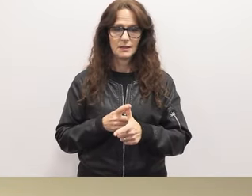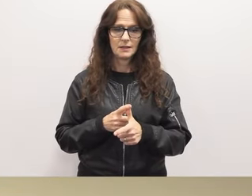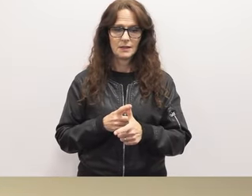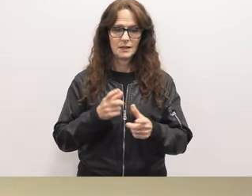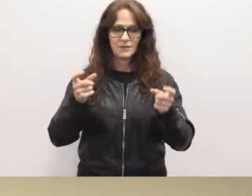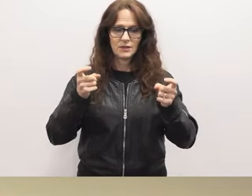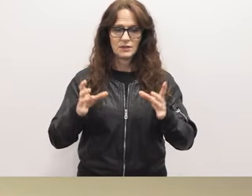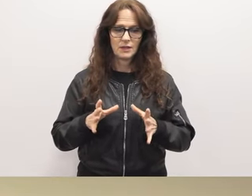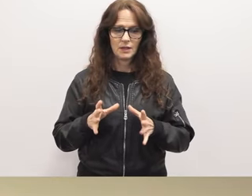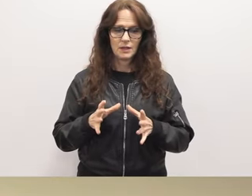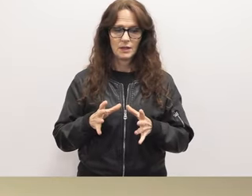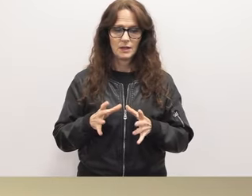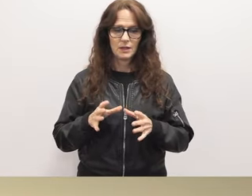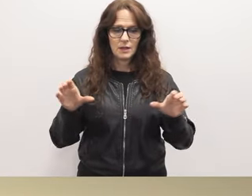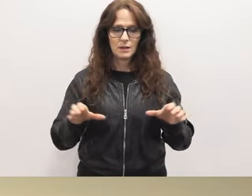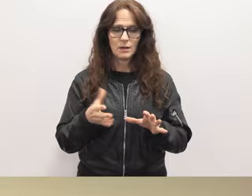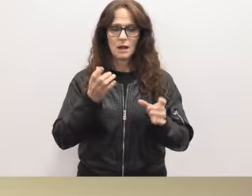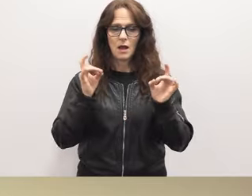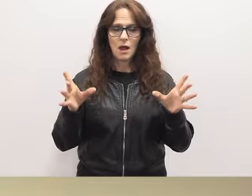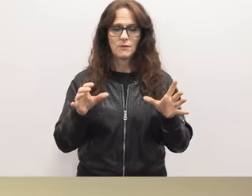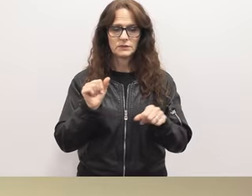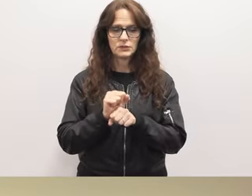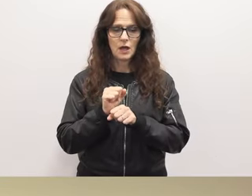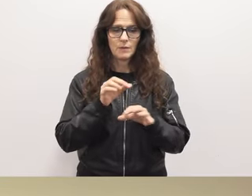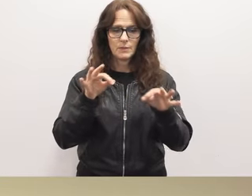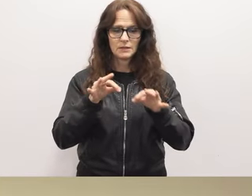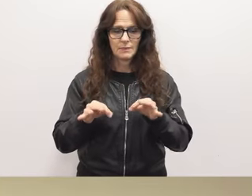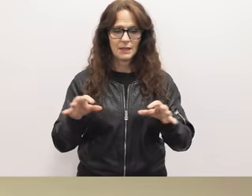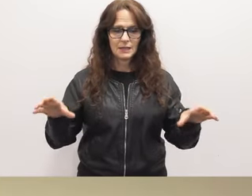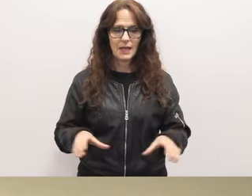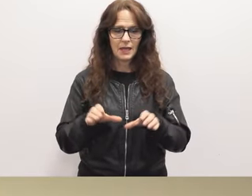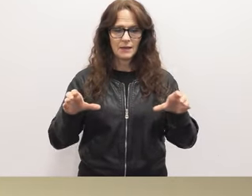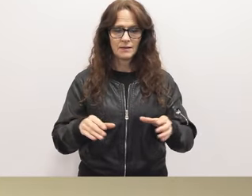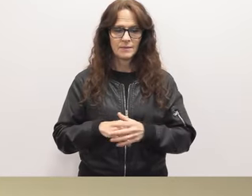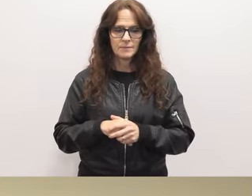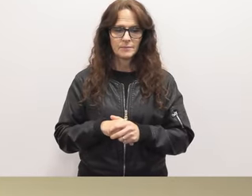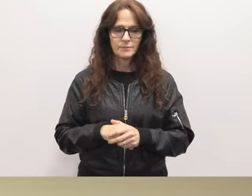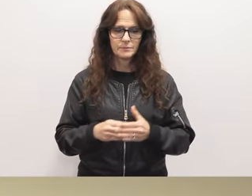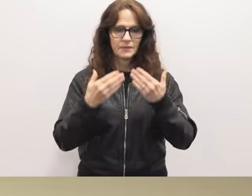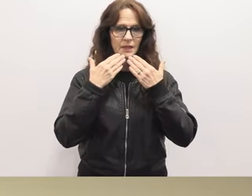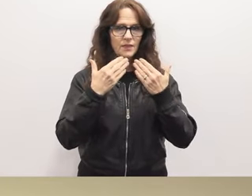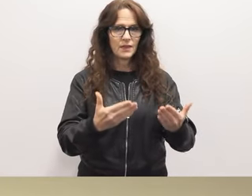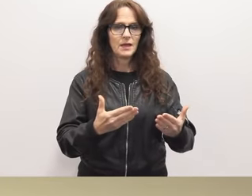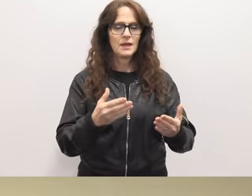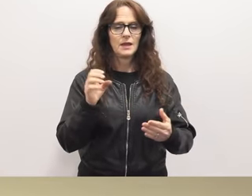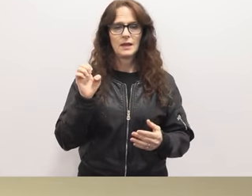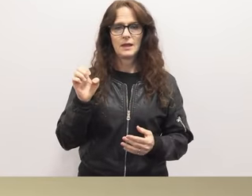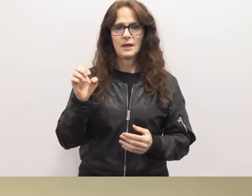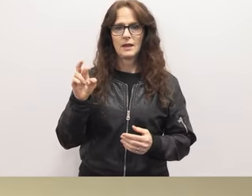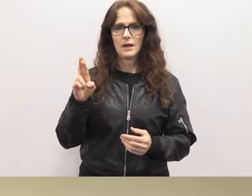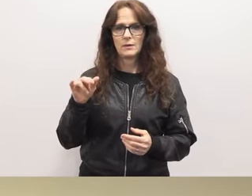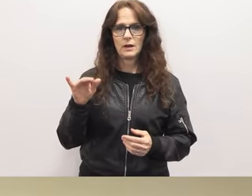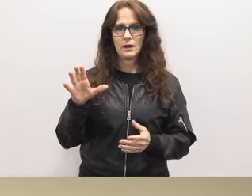has probably done a horrible job of explaining the activity. So thank you Erik for offering your